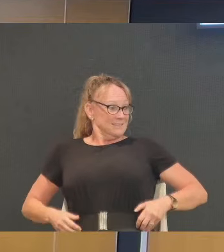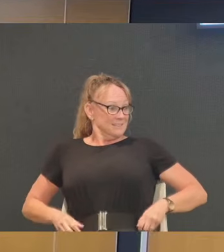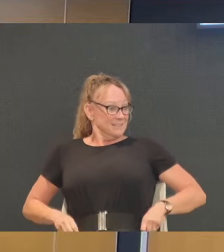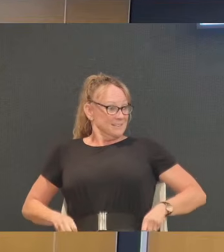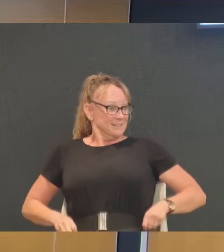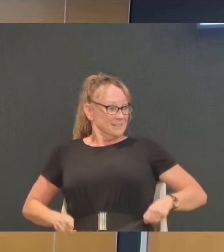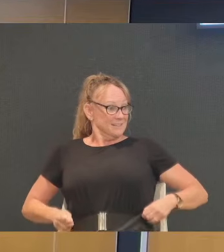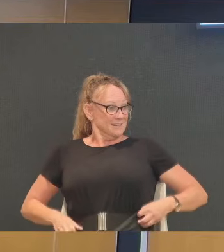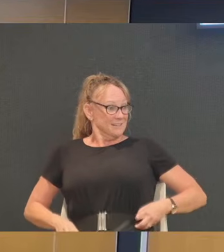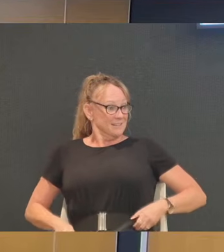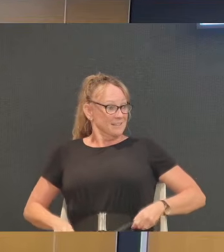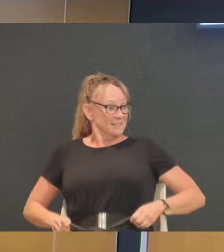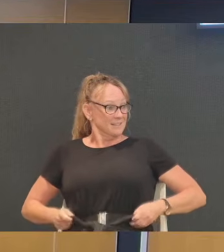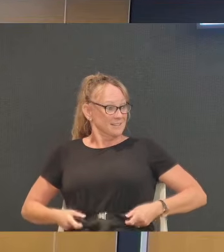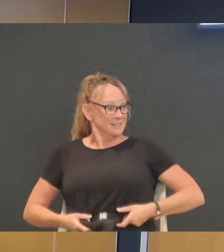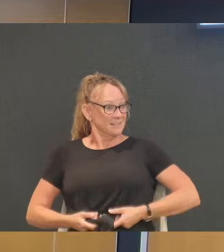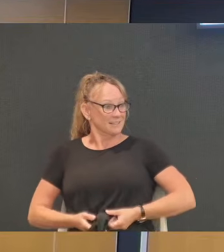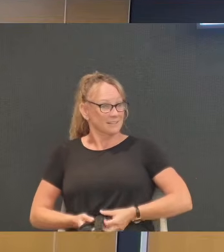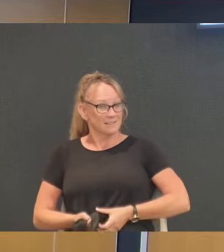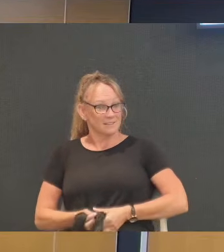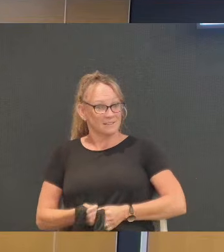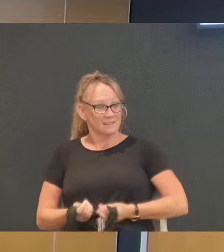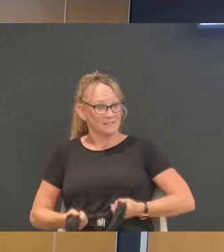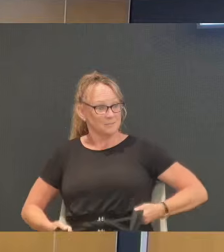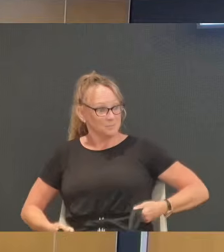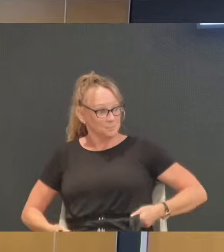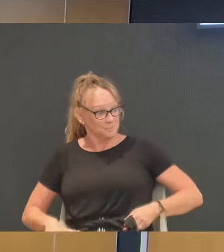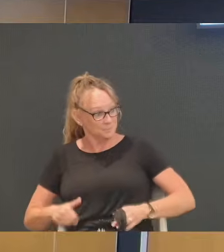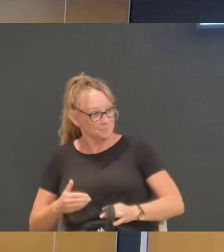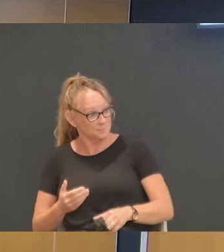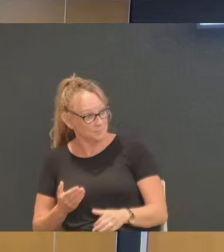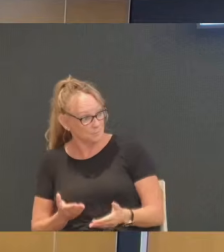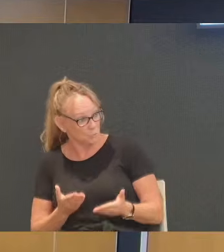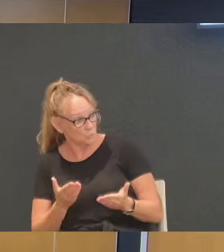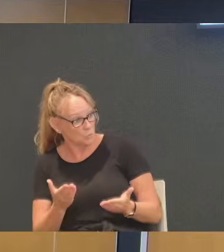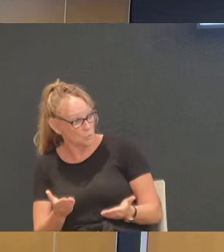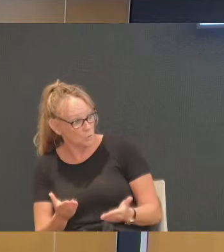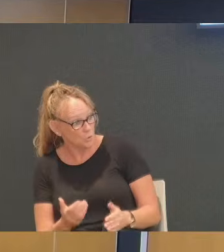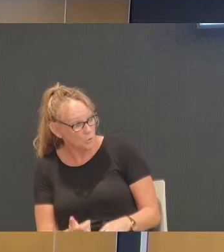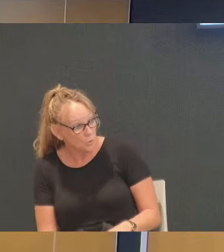meet again? You ready to get out of here? I'm good either way. Everybody I mean either way you agree